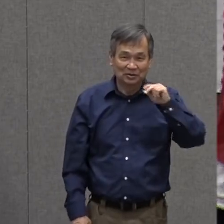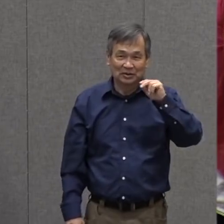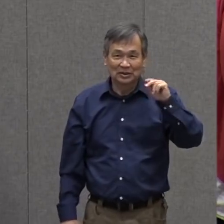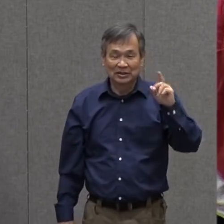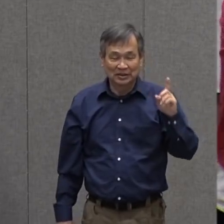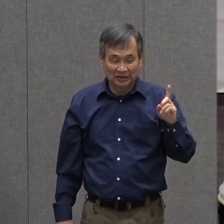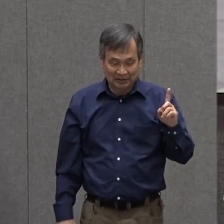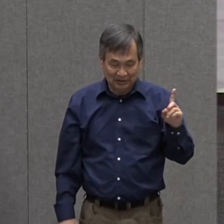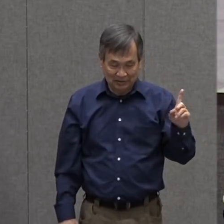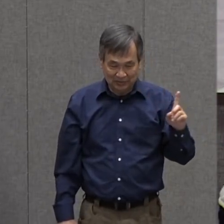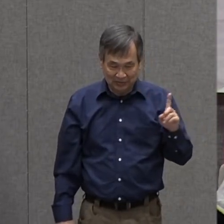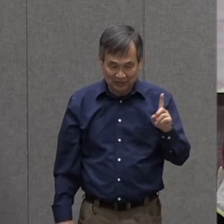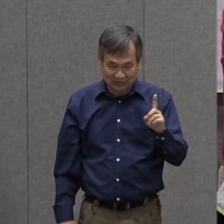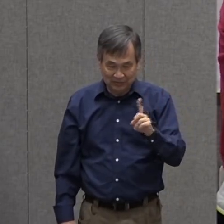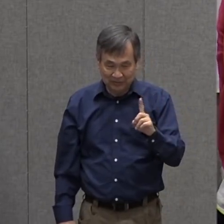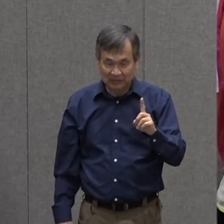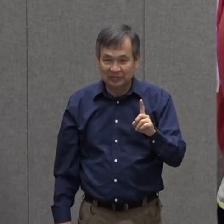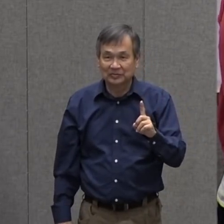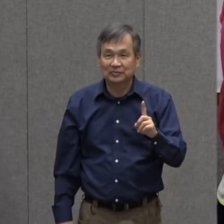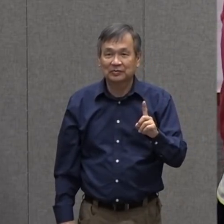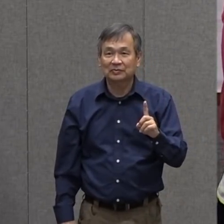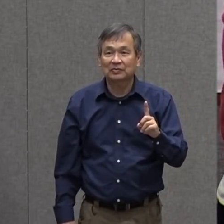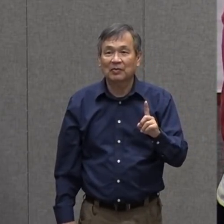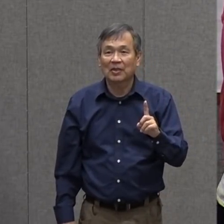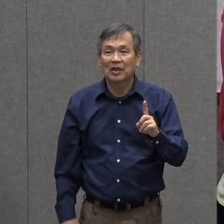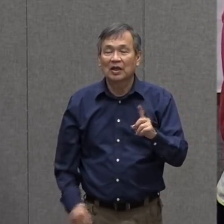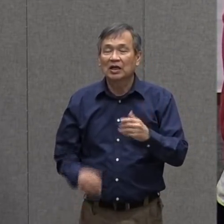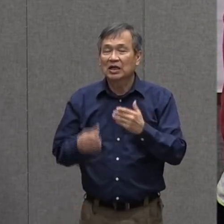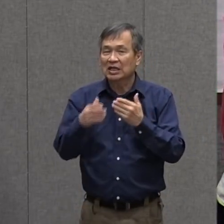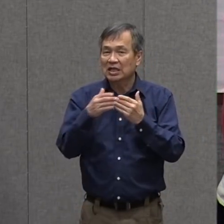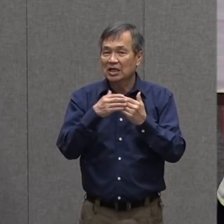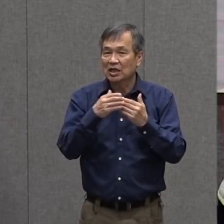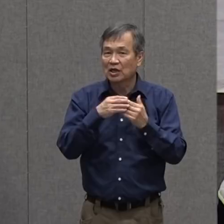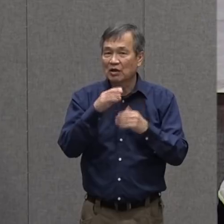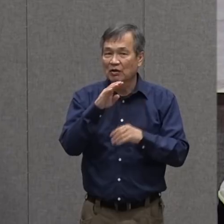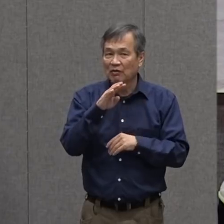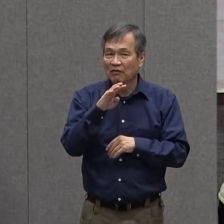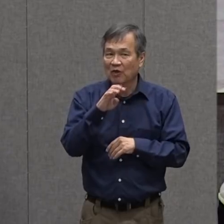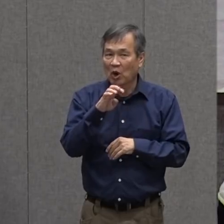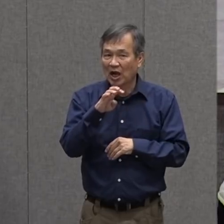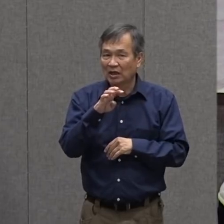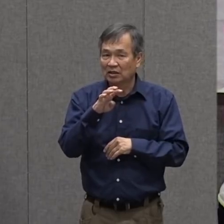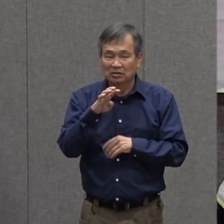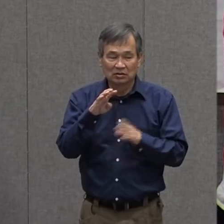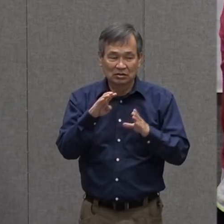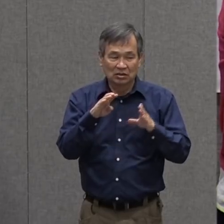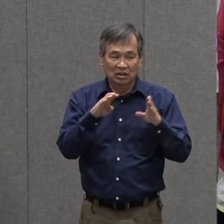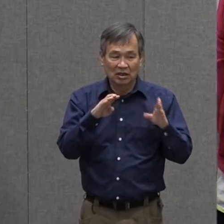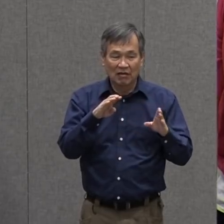over here in the four hundreds but we're not quite 500 or a little bit past 450.